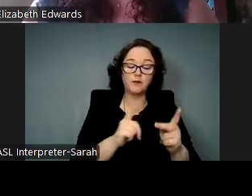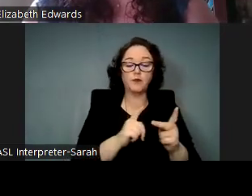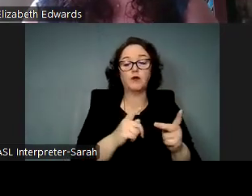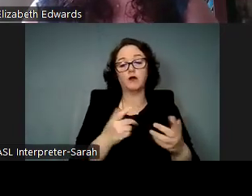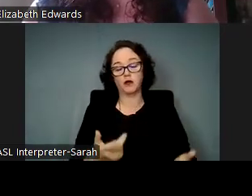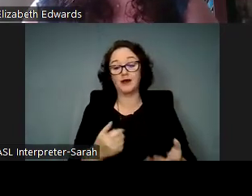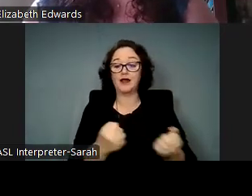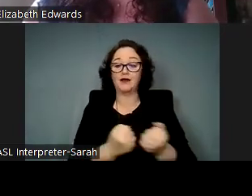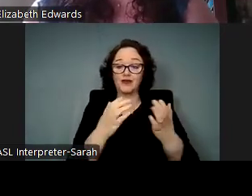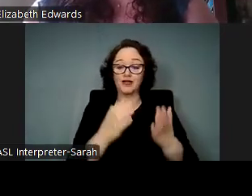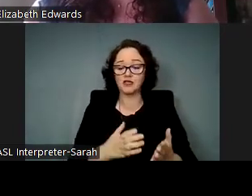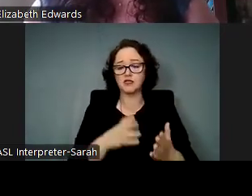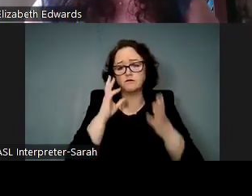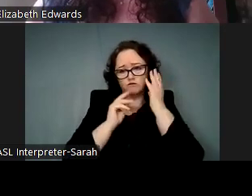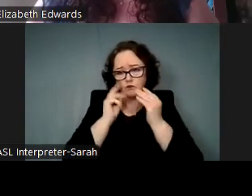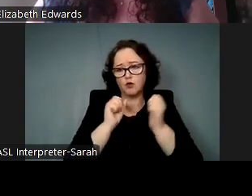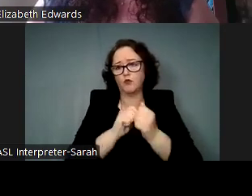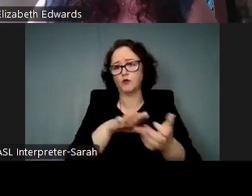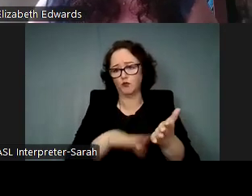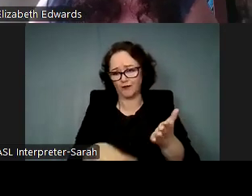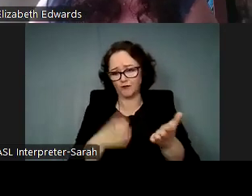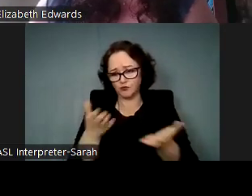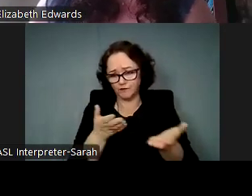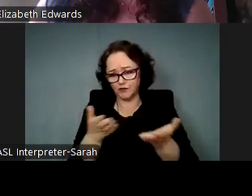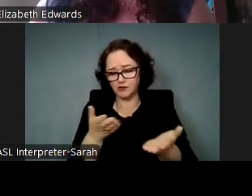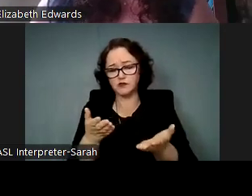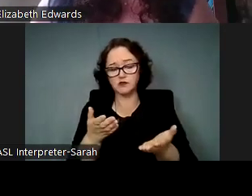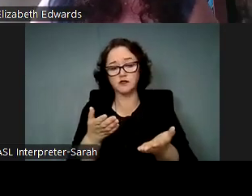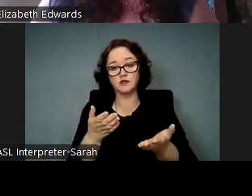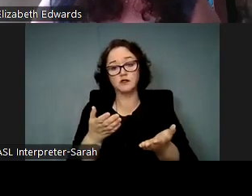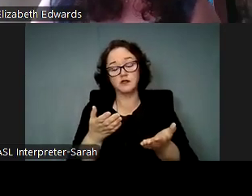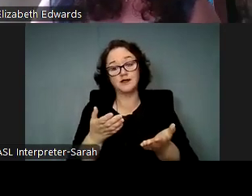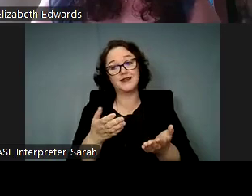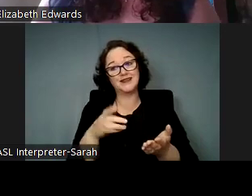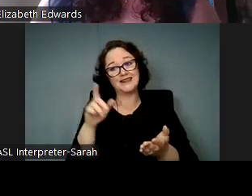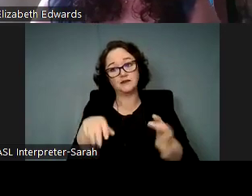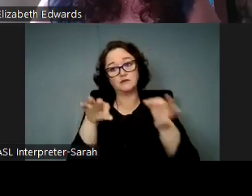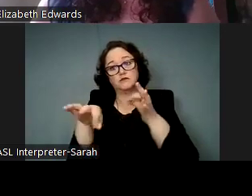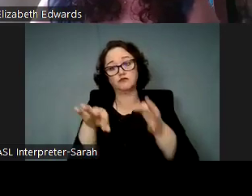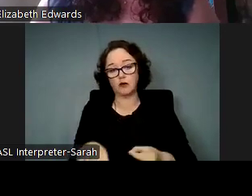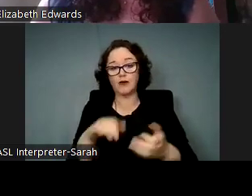with how waiver services work, is to describe "how does this work on the ground." So one thing to know is, of course,